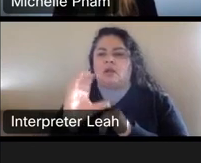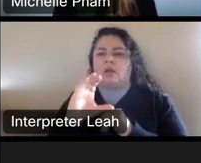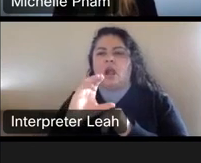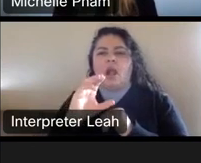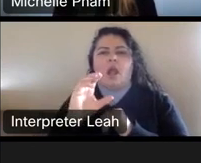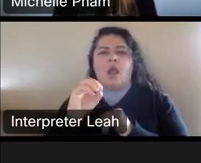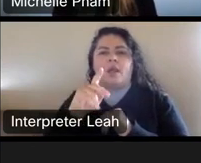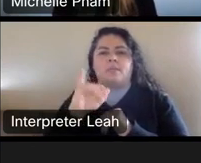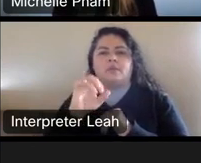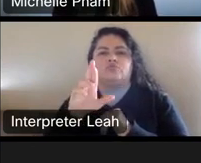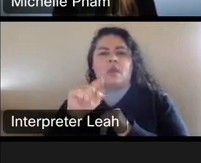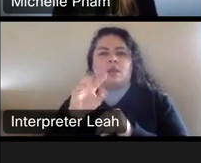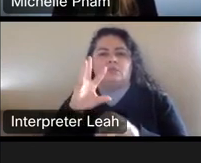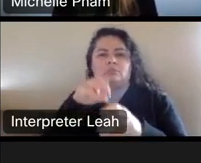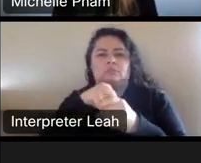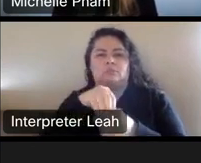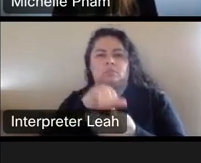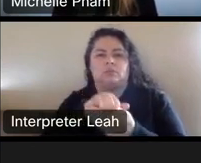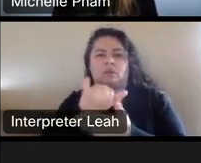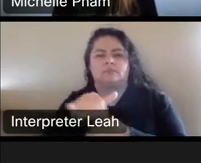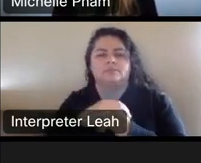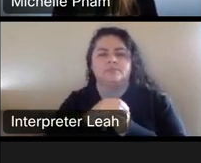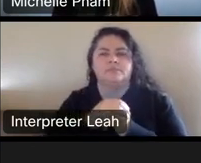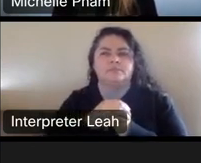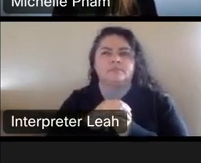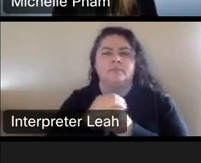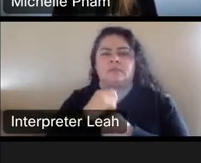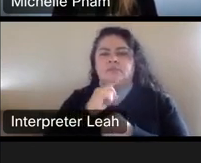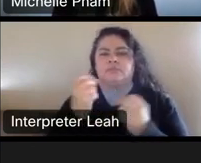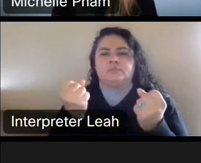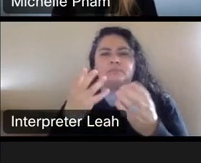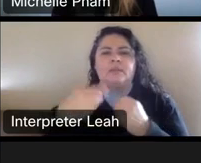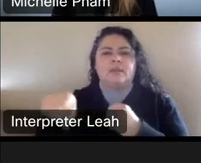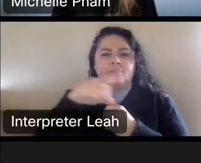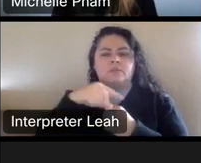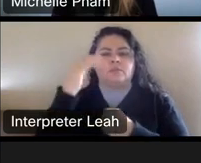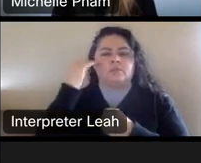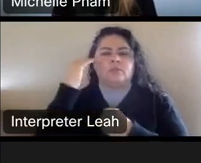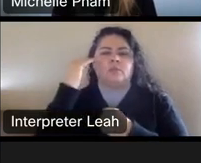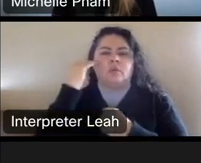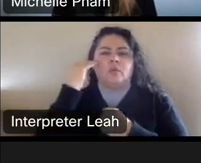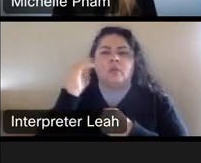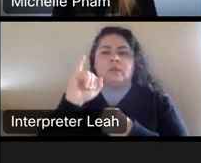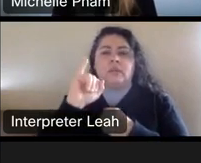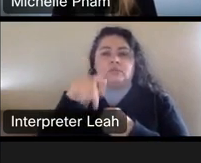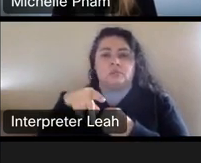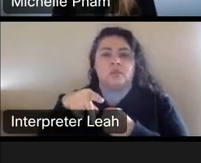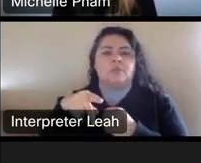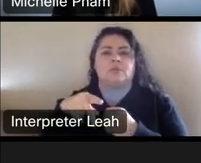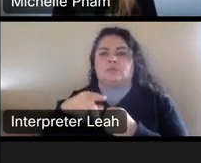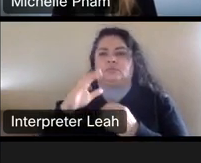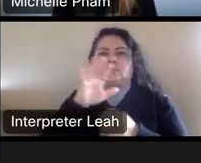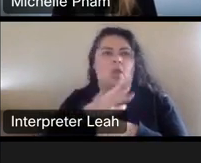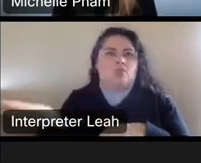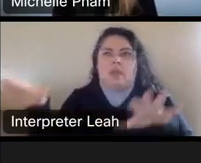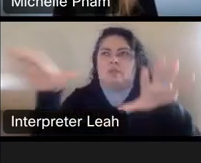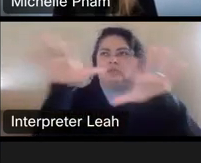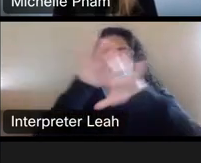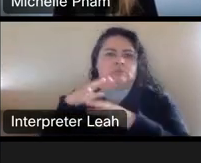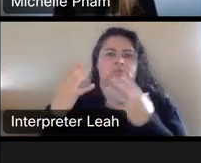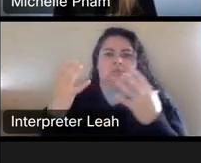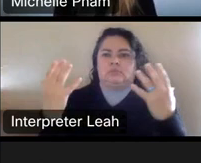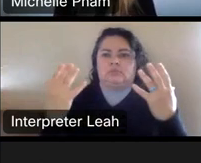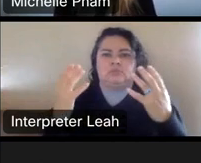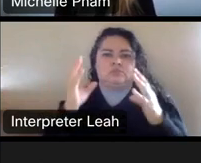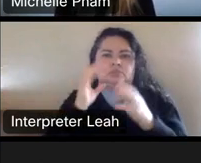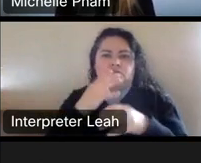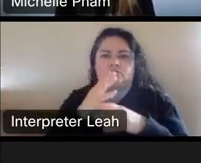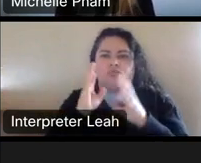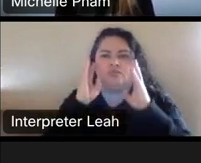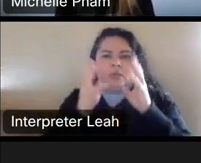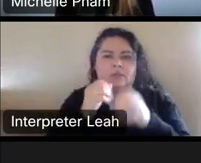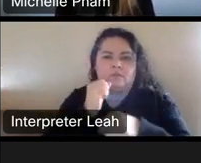Next slide please. So, I, I'm sure many many of, you know, that intellectual property is all around us that it's, you know, just creative works, right? Fixed into something tangible.